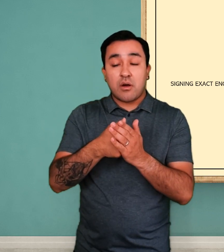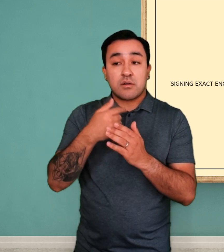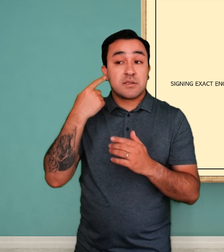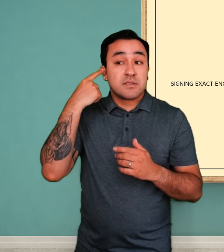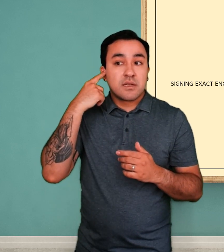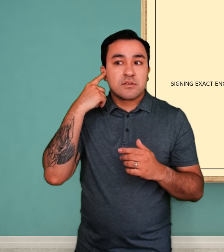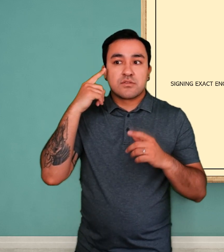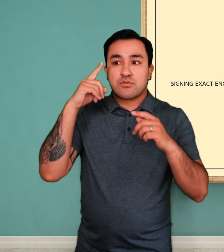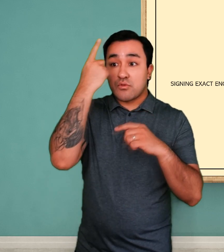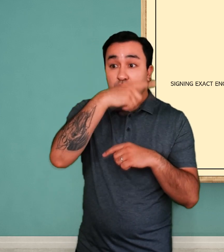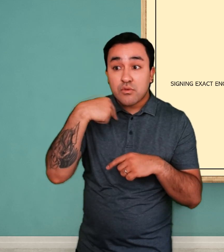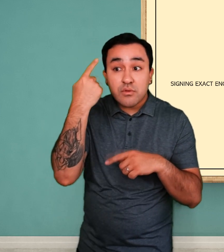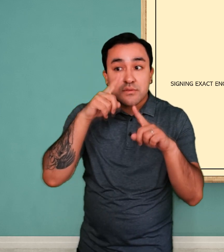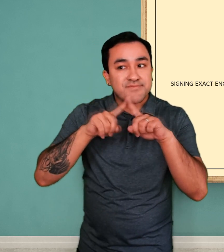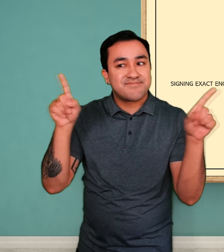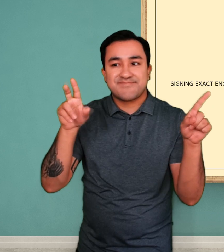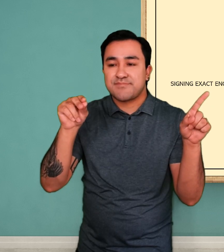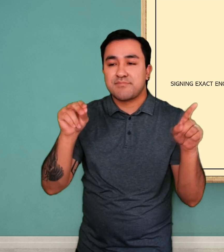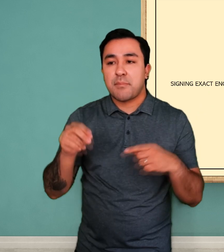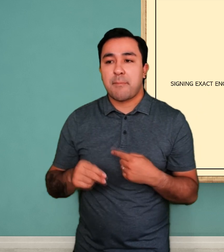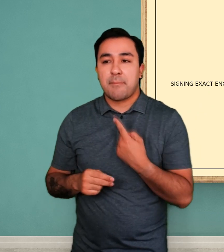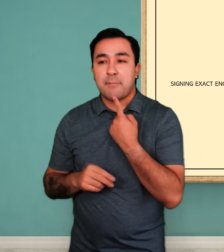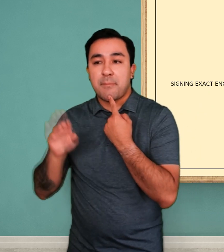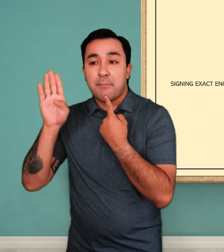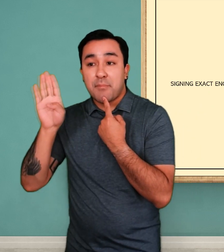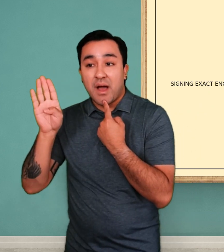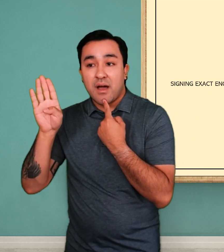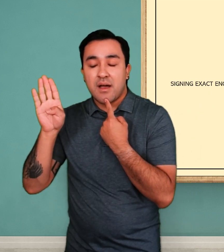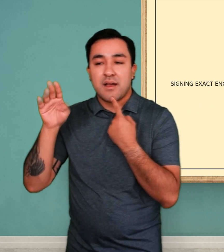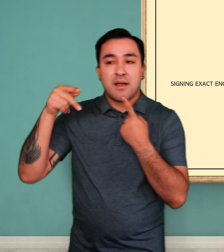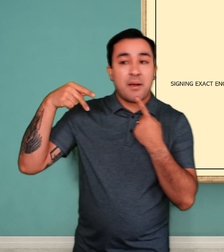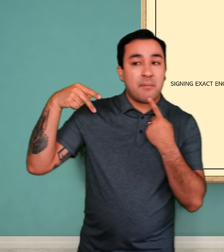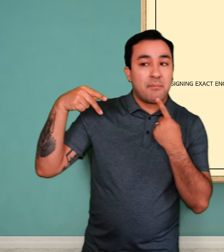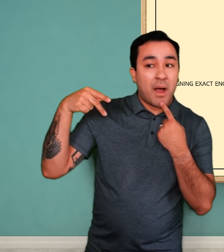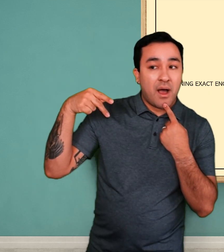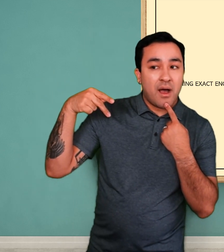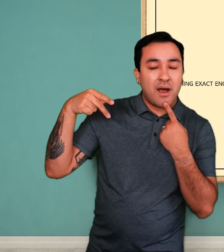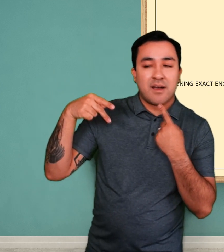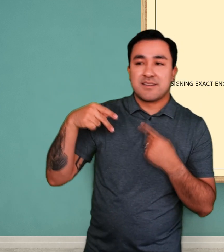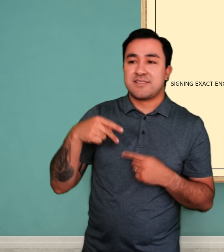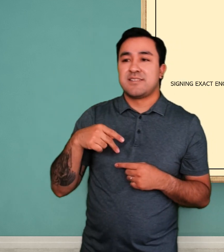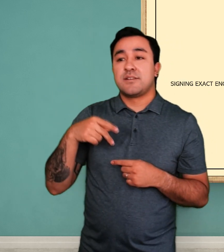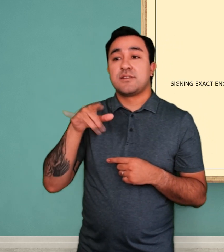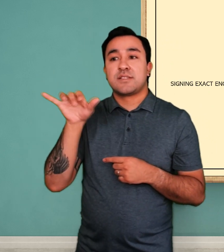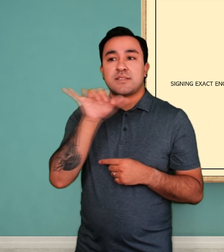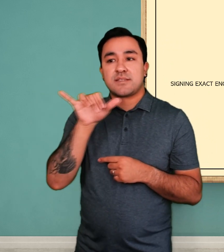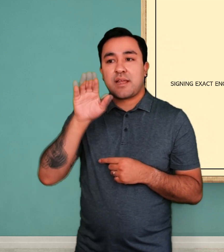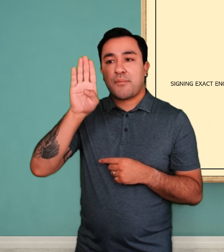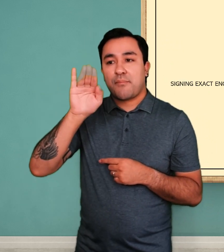/b/ and /p/. They are still produced in the same location, bilabial, meaning the sound is